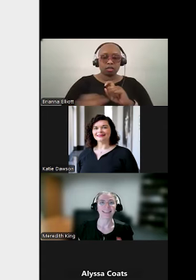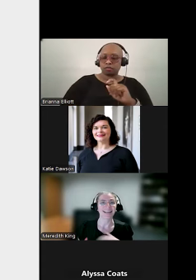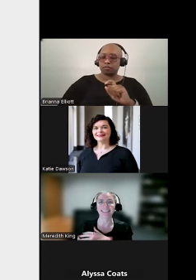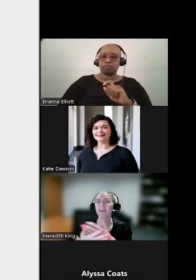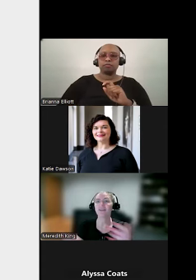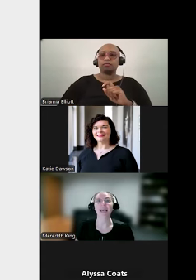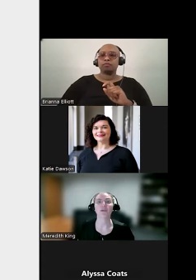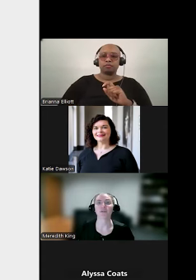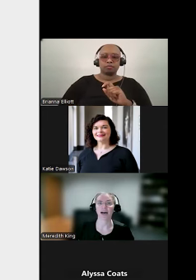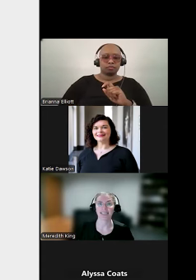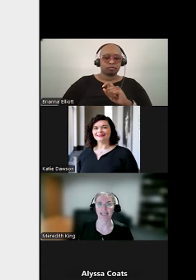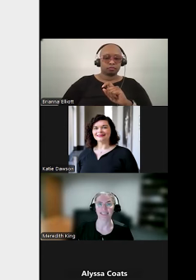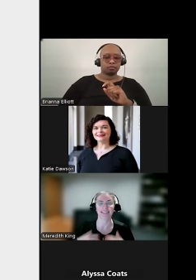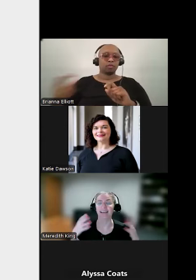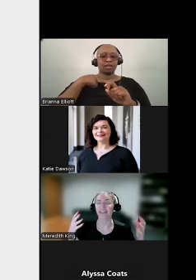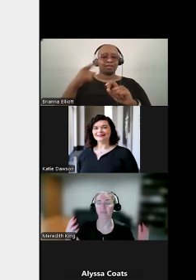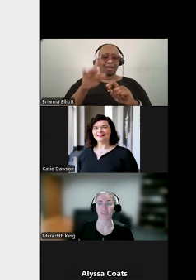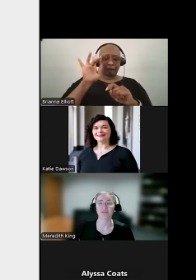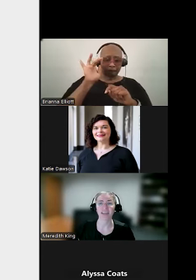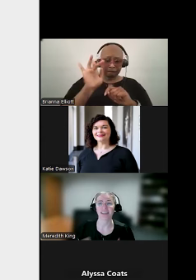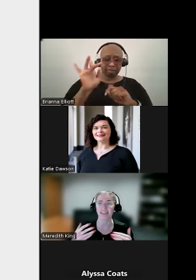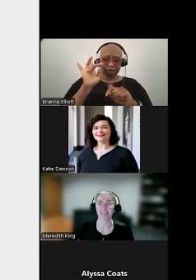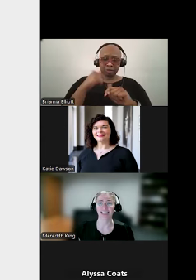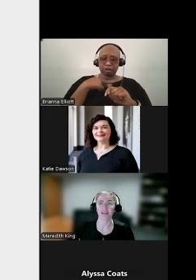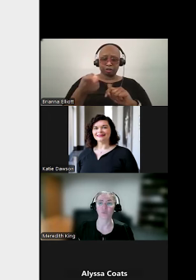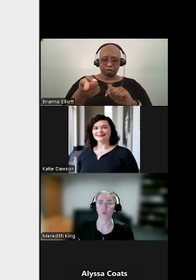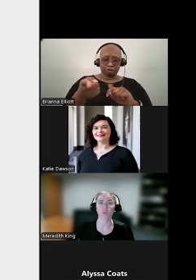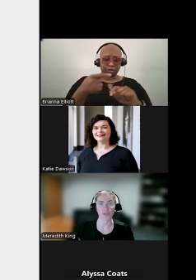that click here is out of context. It's not specific, and it doesn't tell us what we're